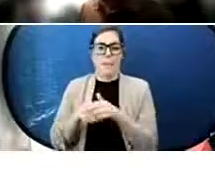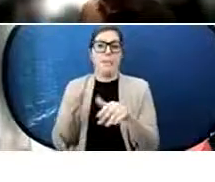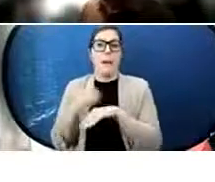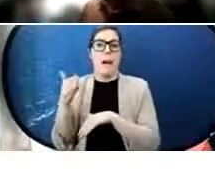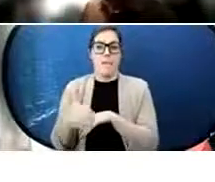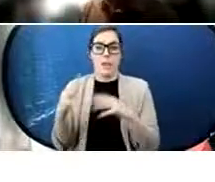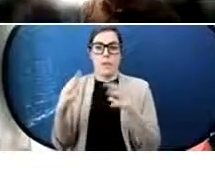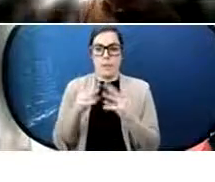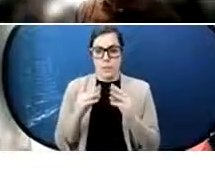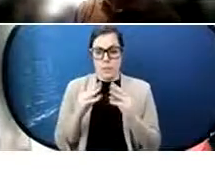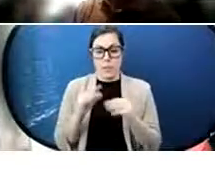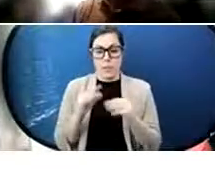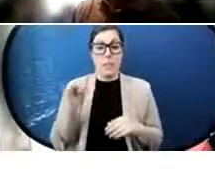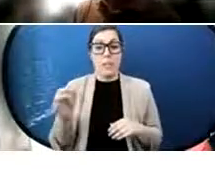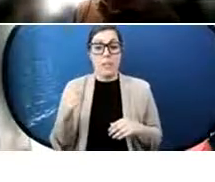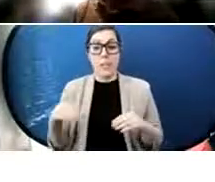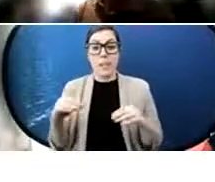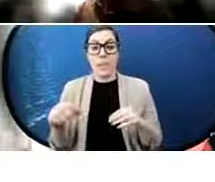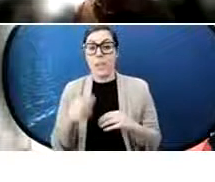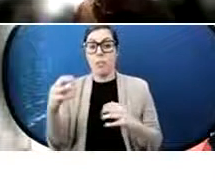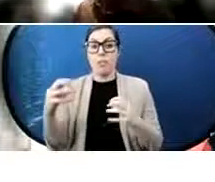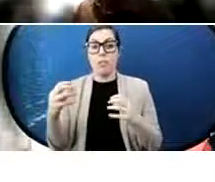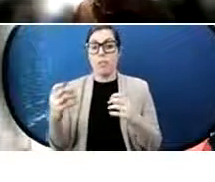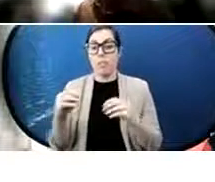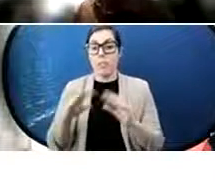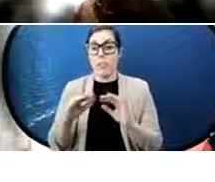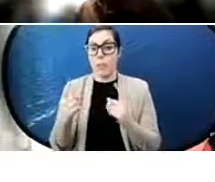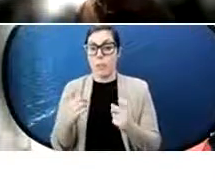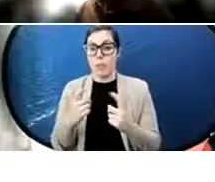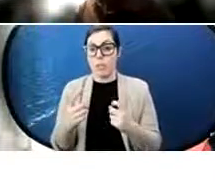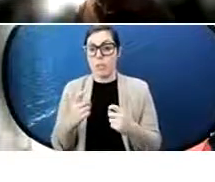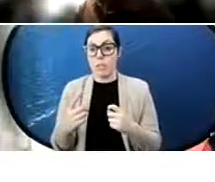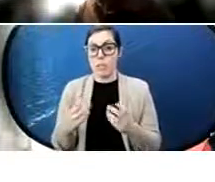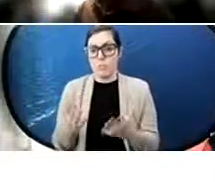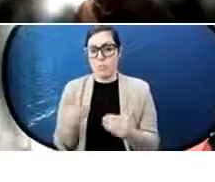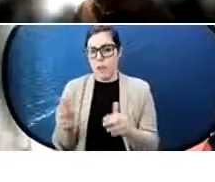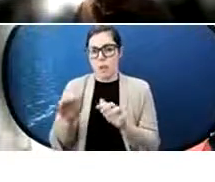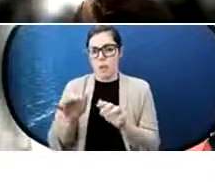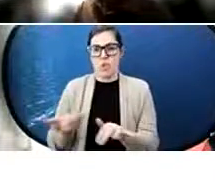you have any clarifying questions or anything, yeah, feel free to chat those. And I hope that